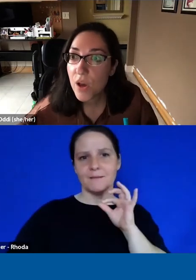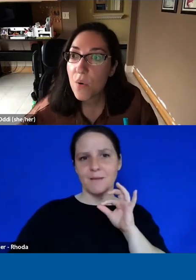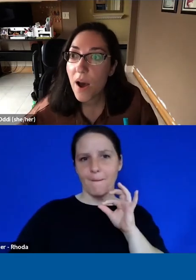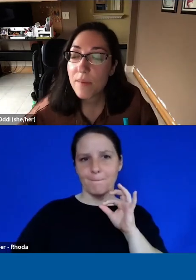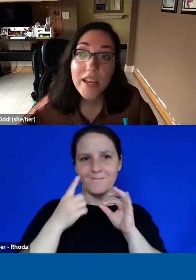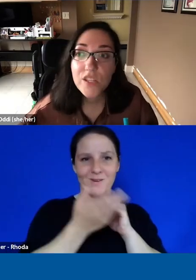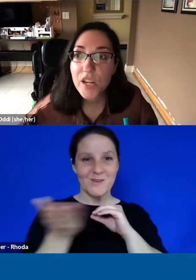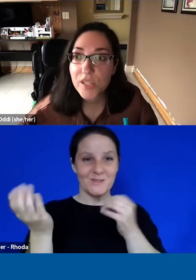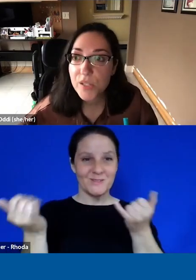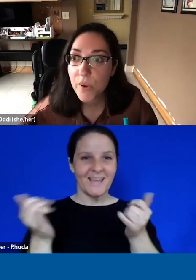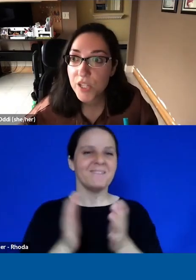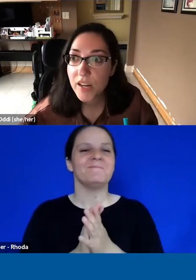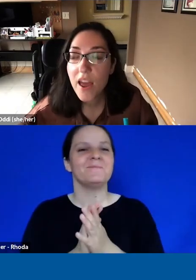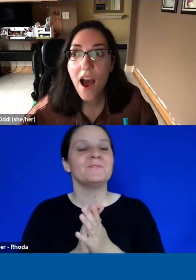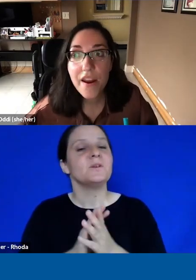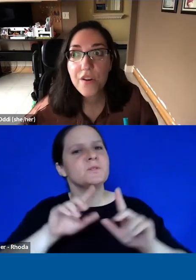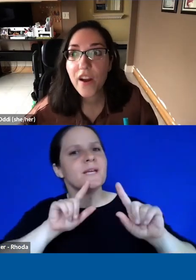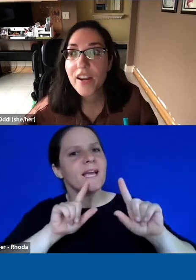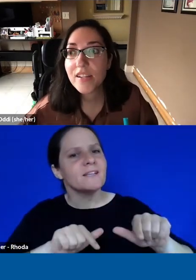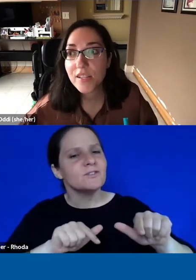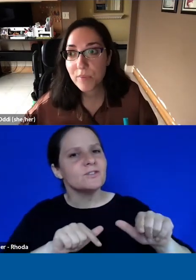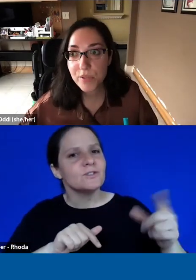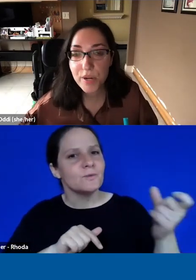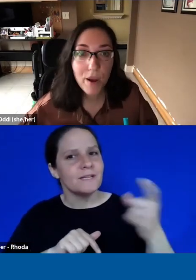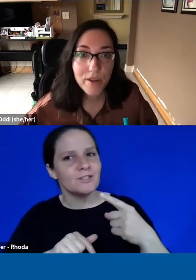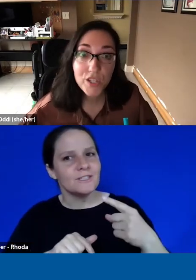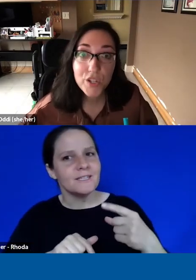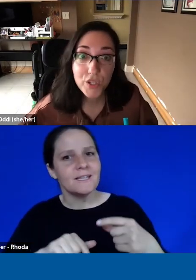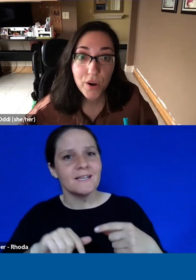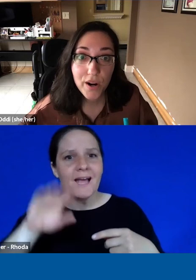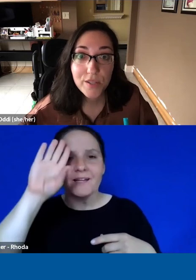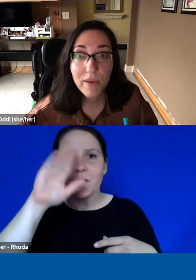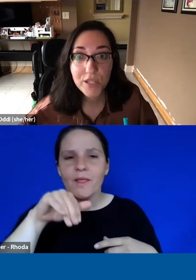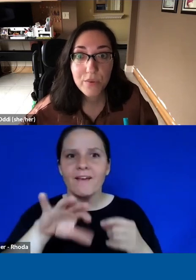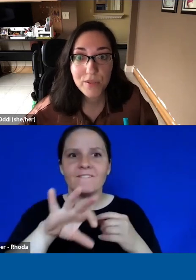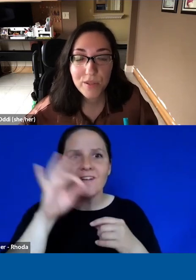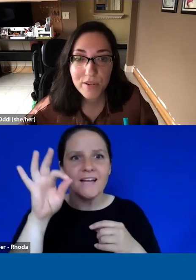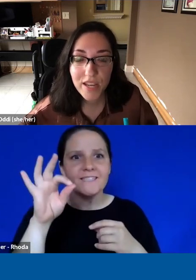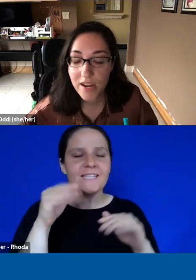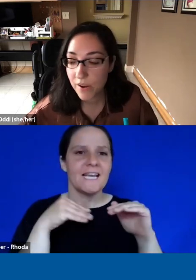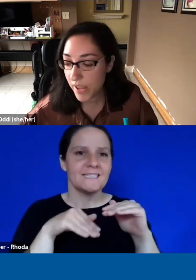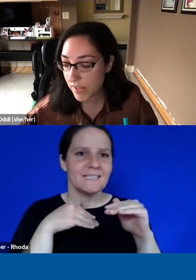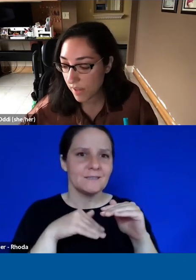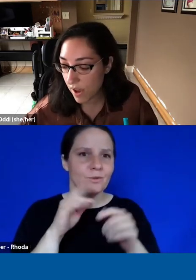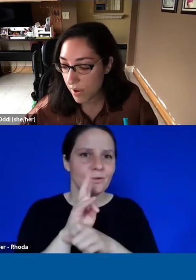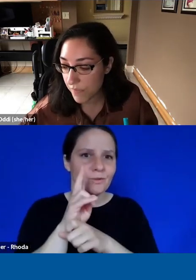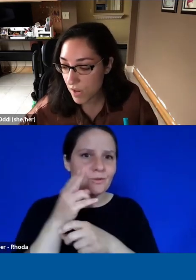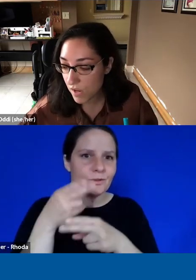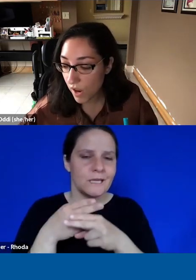So to answer Kelsey's question, I know finding accessible username combinations are so hard, especially when most of them are taken nowadays.